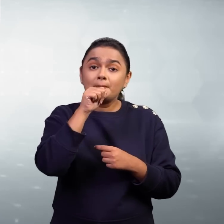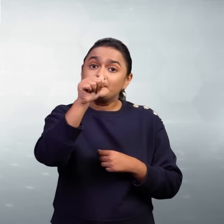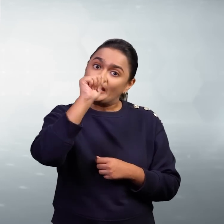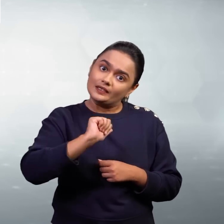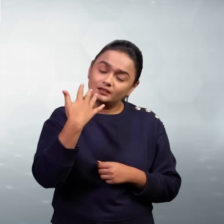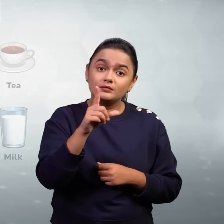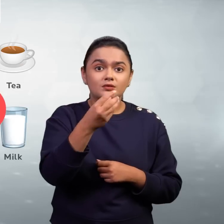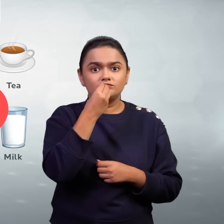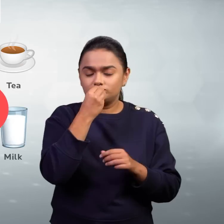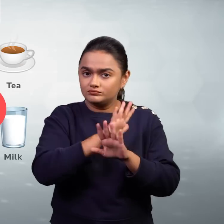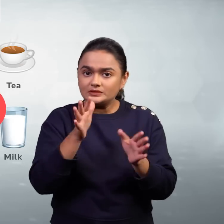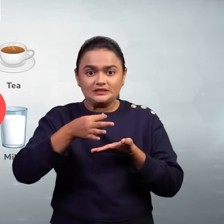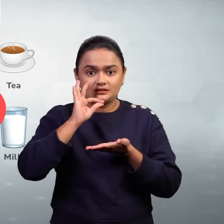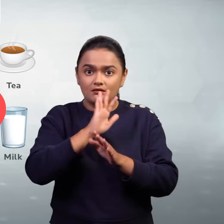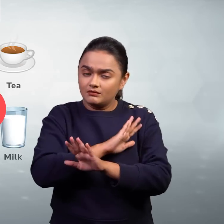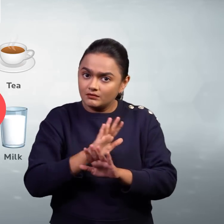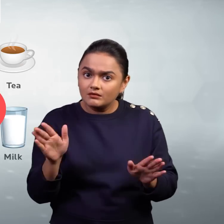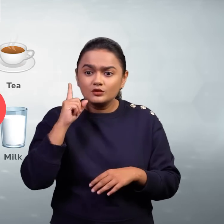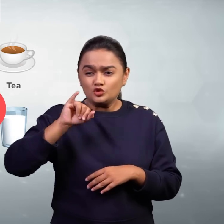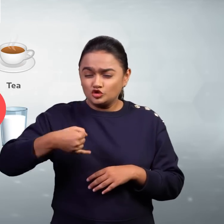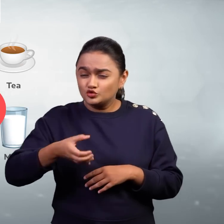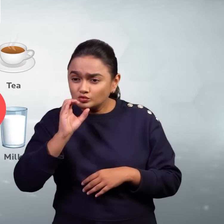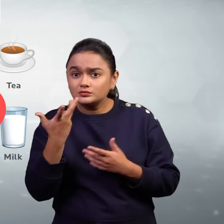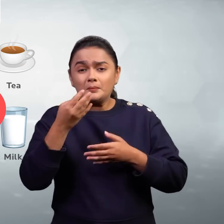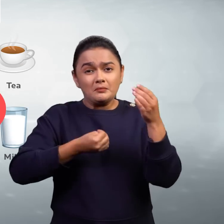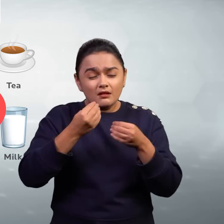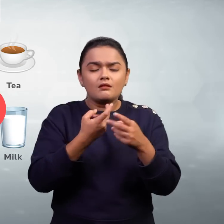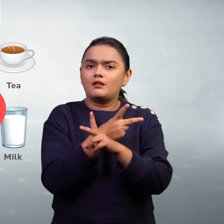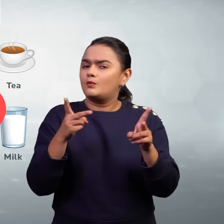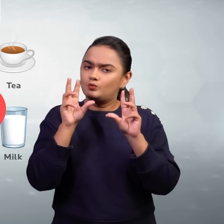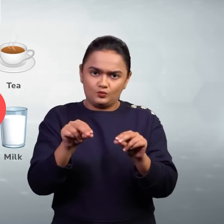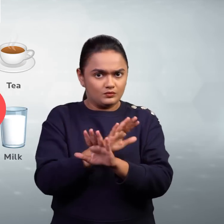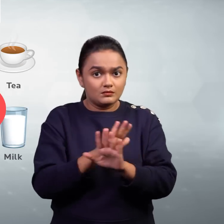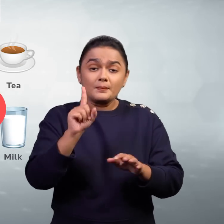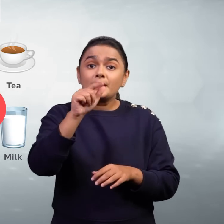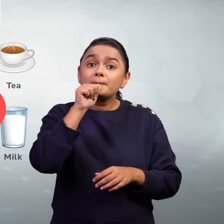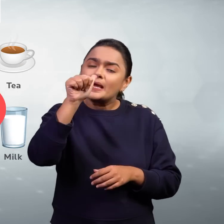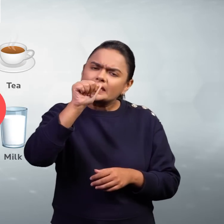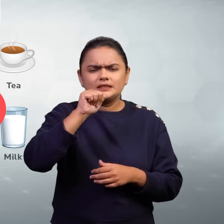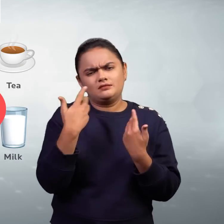But you cannot eat, drink tea or other liquids like juice or milk. You can drink water.